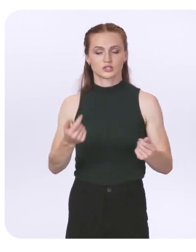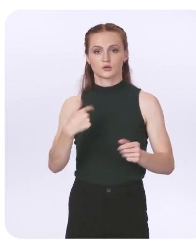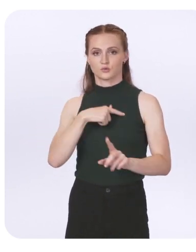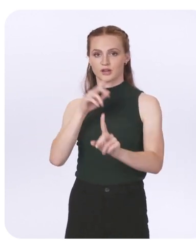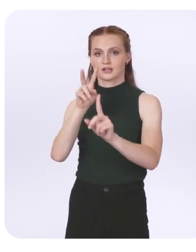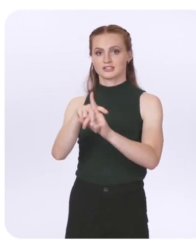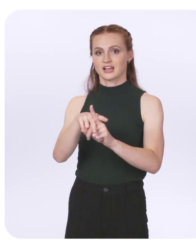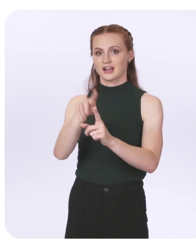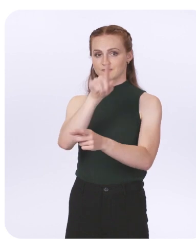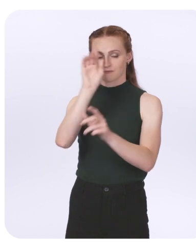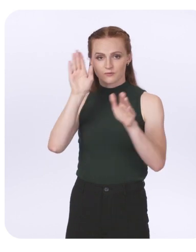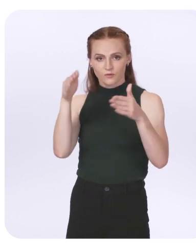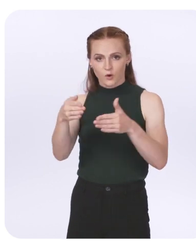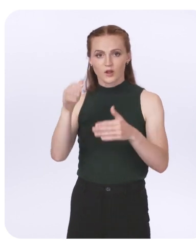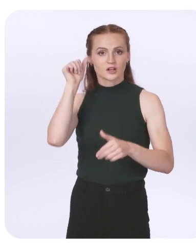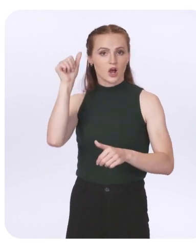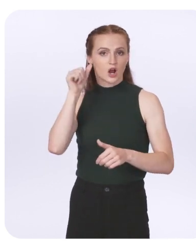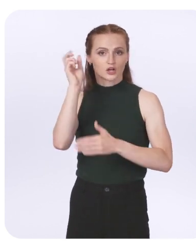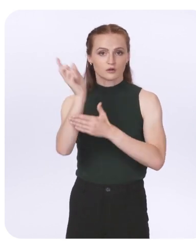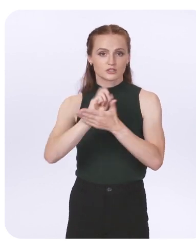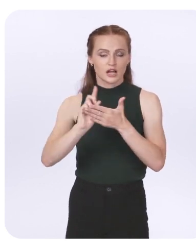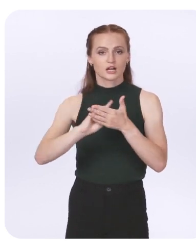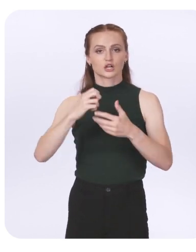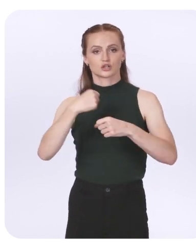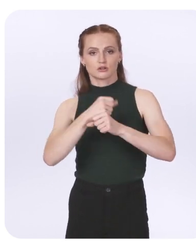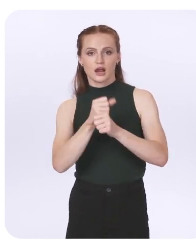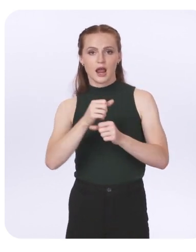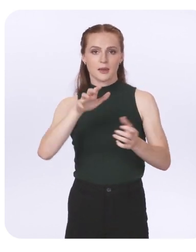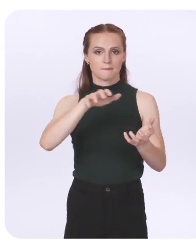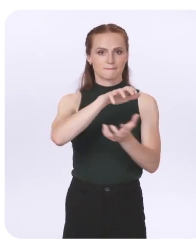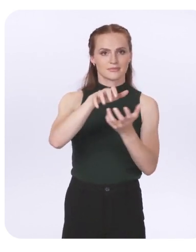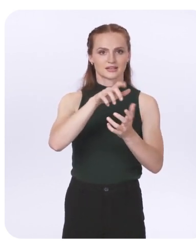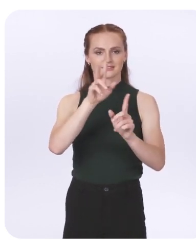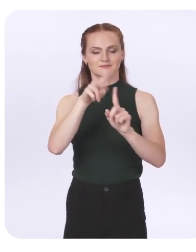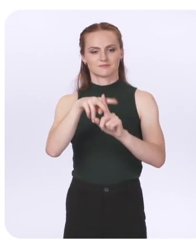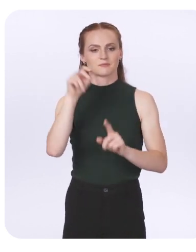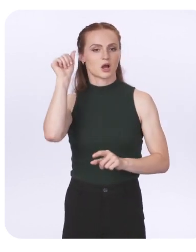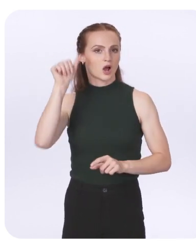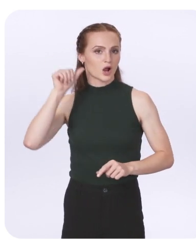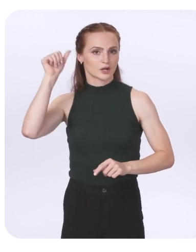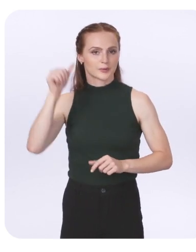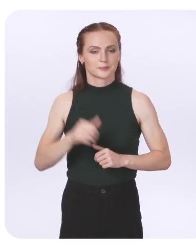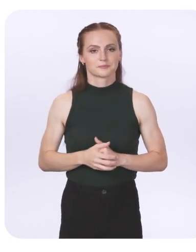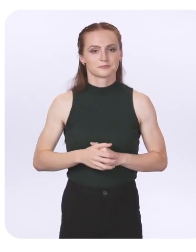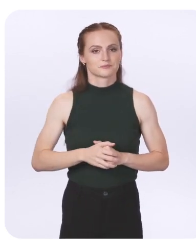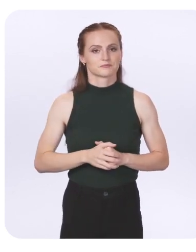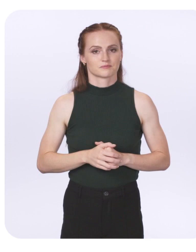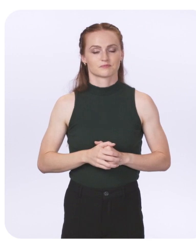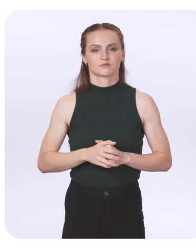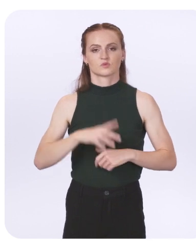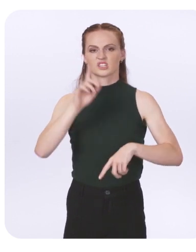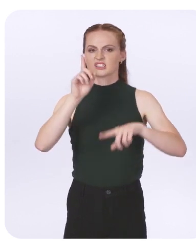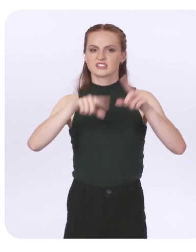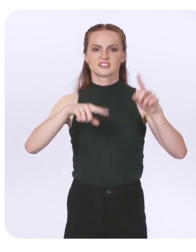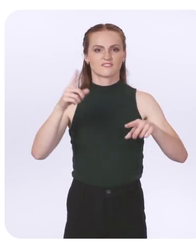to create, mix, and implement our audio. We have different sounds for surface type,